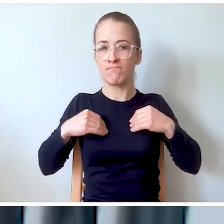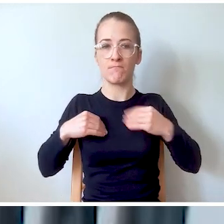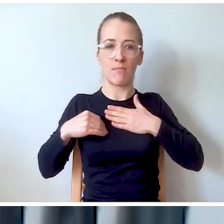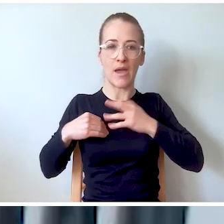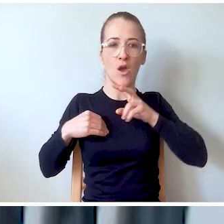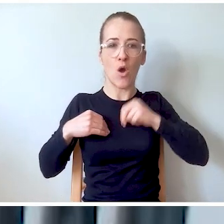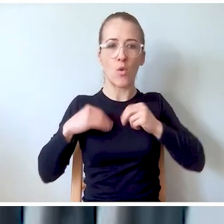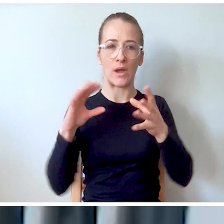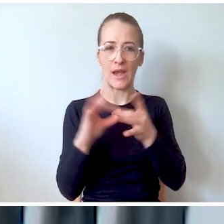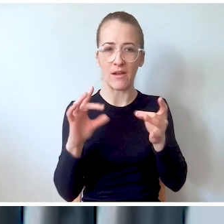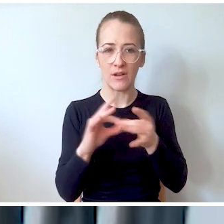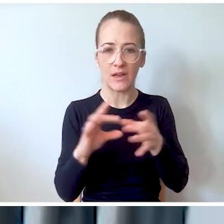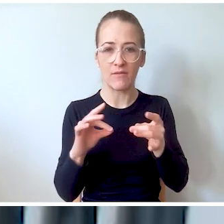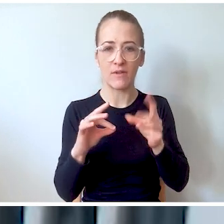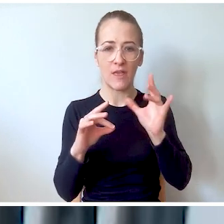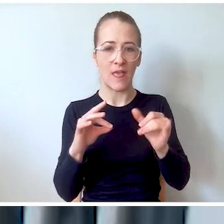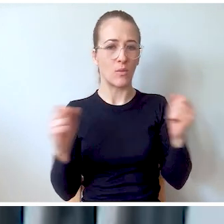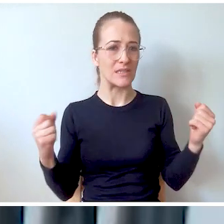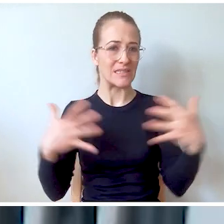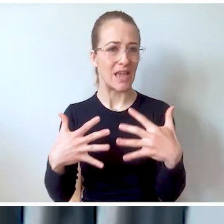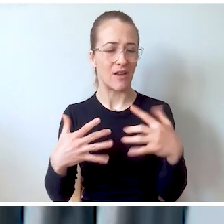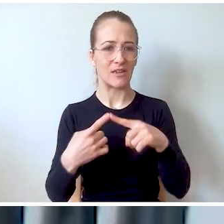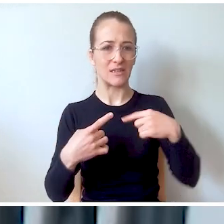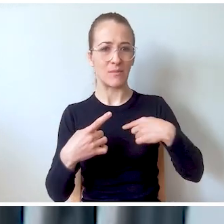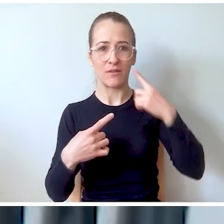that was frightening to me for quite some time.